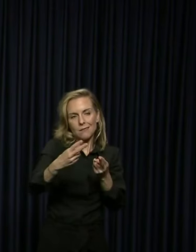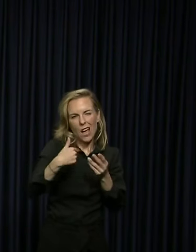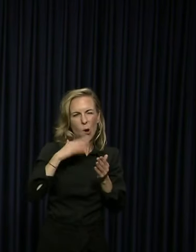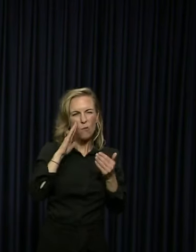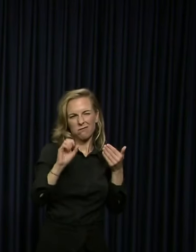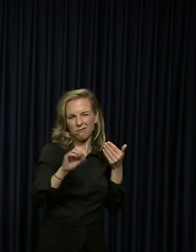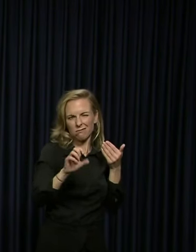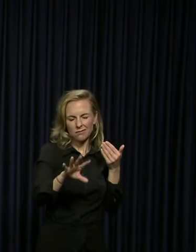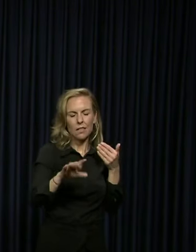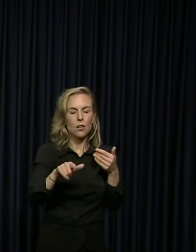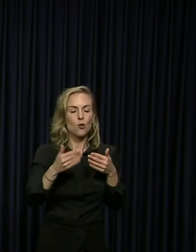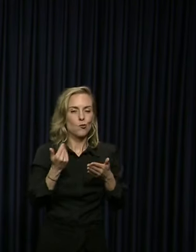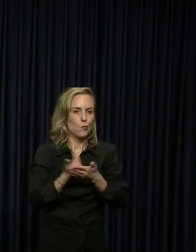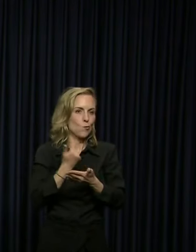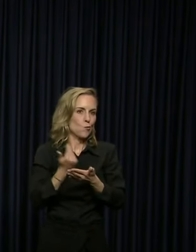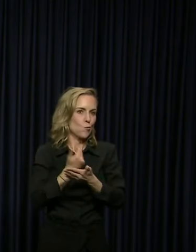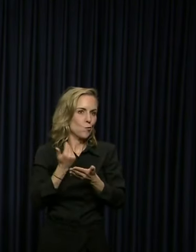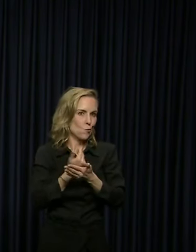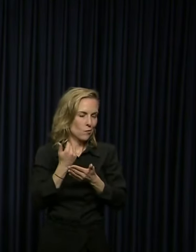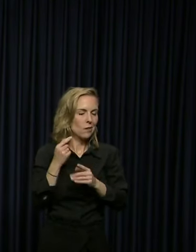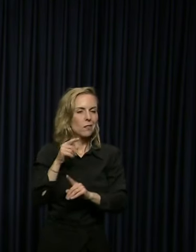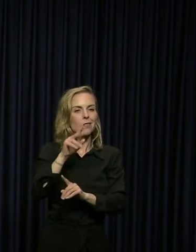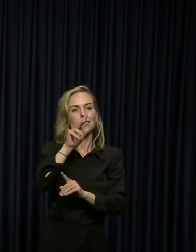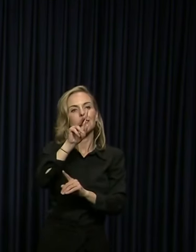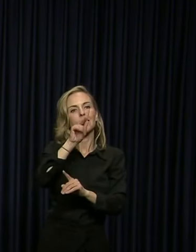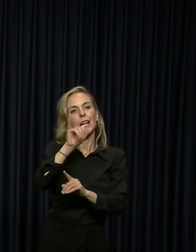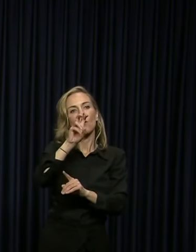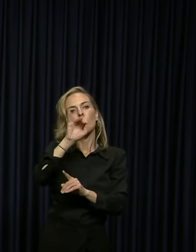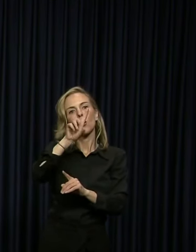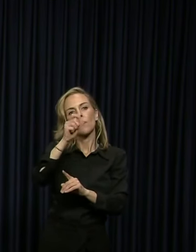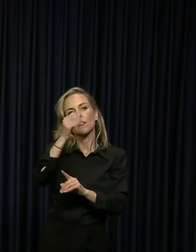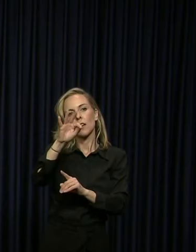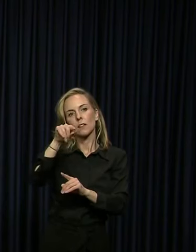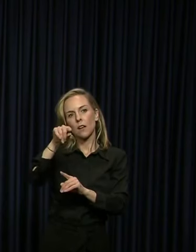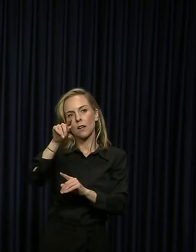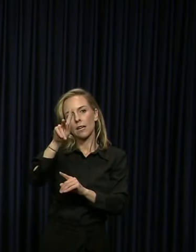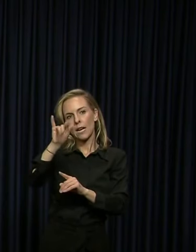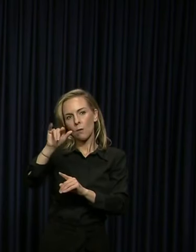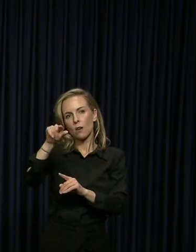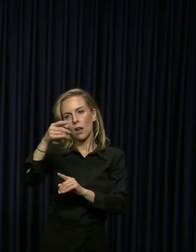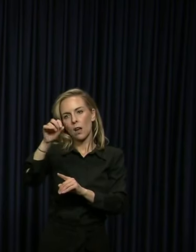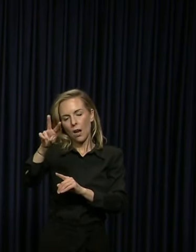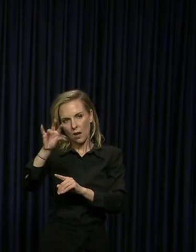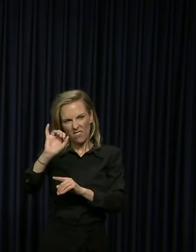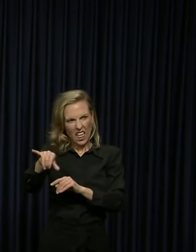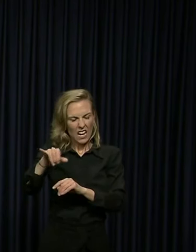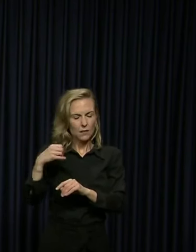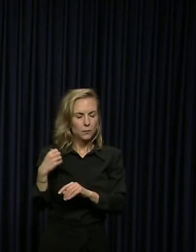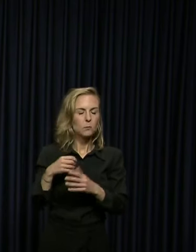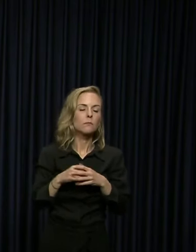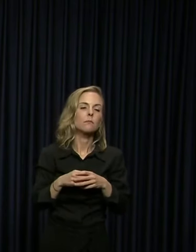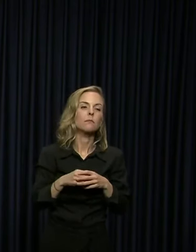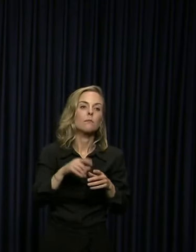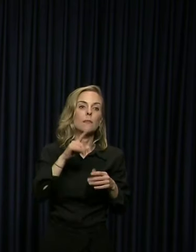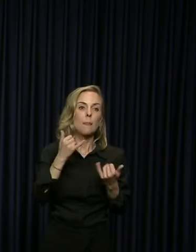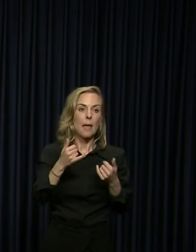NOW ADVISED THAT WEARING A CLOTH FACE MASK MAY HELP REDUCE THE SPREAD OF COVID-19.